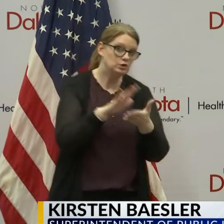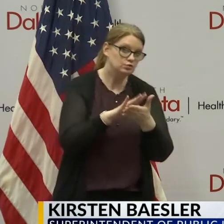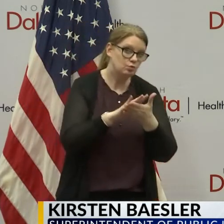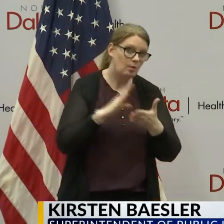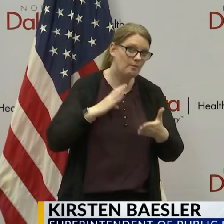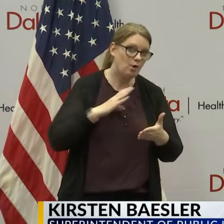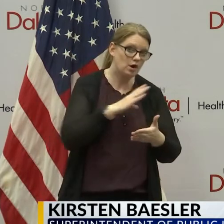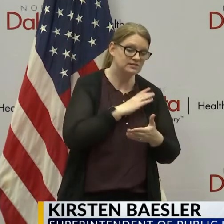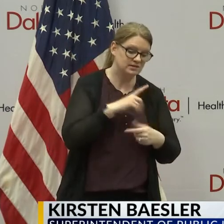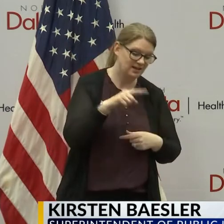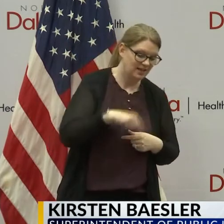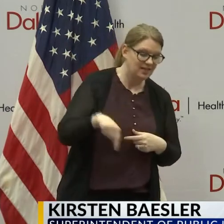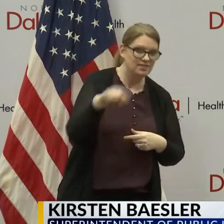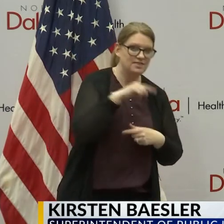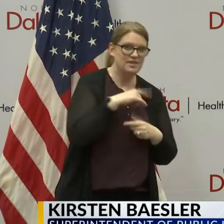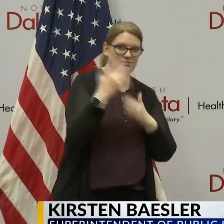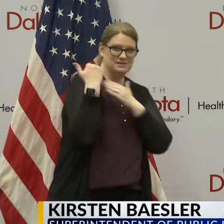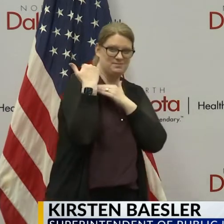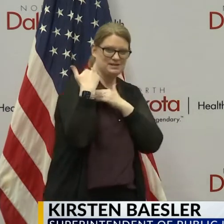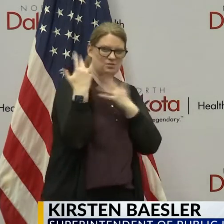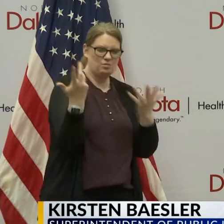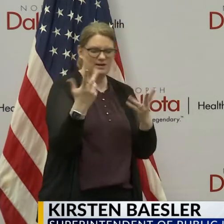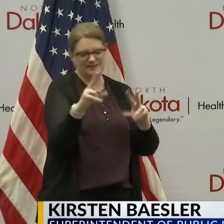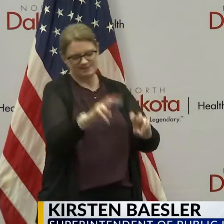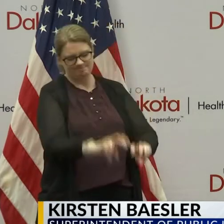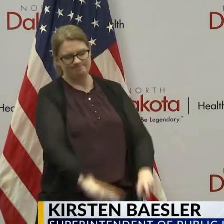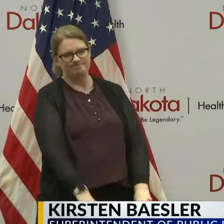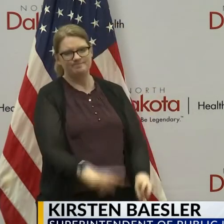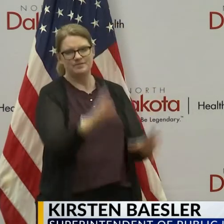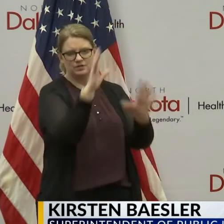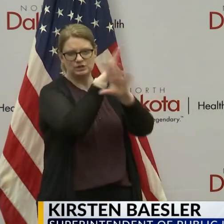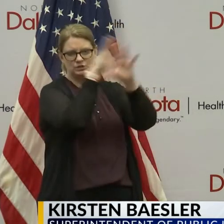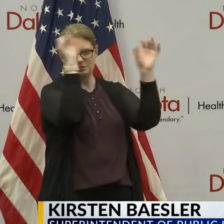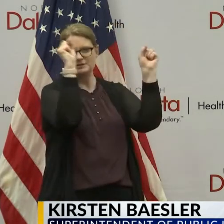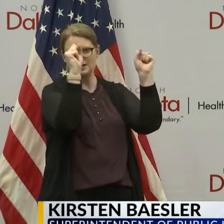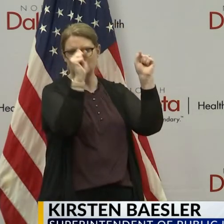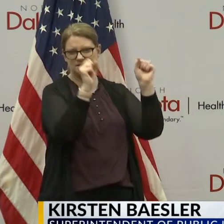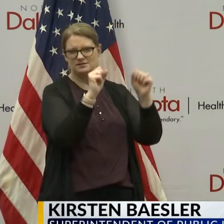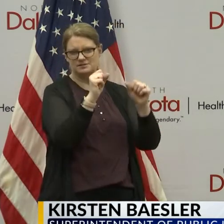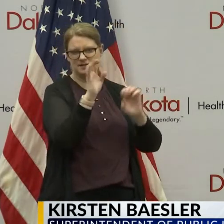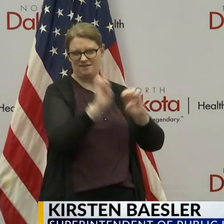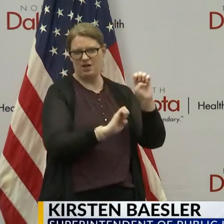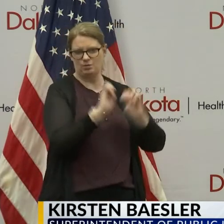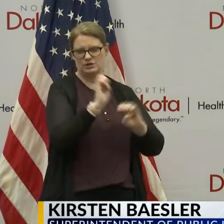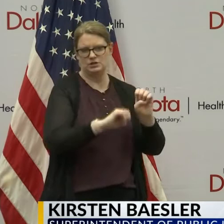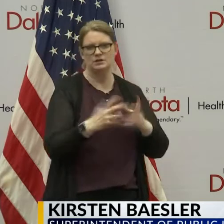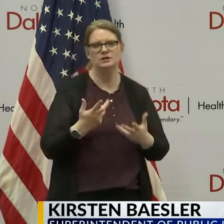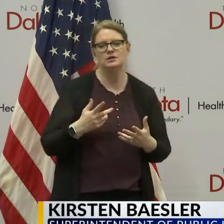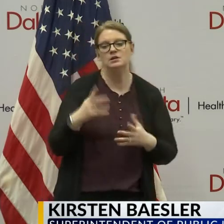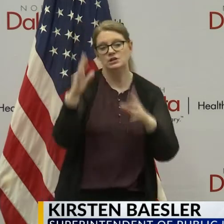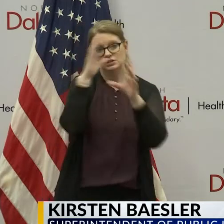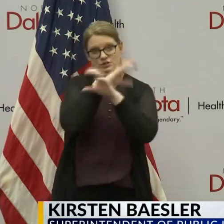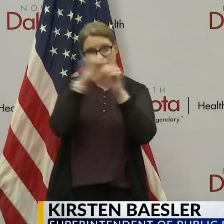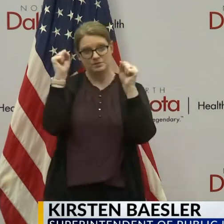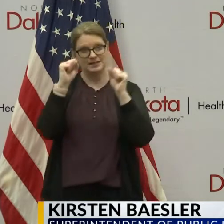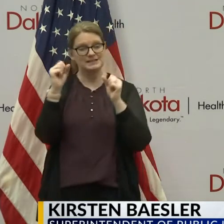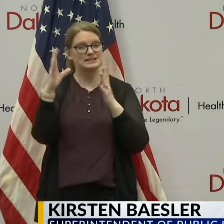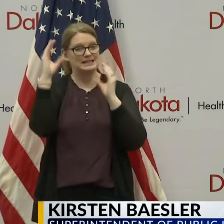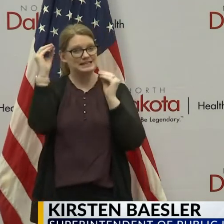TEACHERS, PRINCIPALS AND ASSOCIATE SUPERINTENDENTS AS THE GOVERNOR SAID. OUR LOCAL ELECTED SCHOOL BOARD